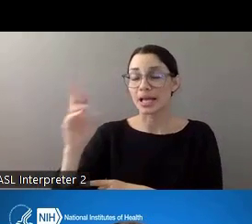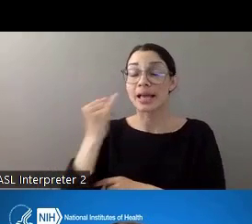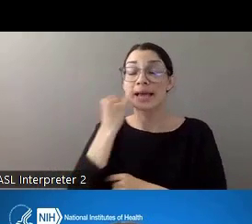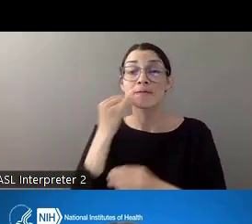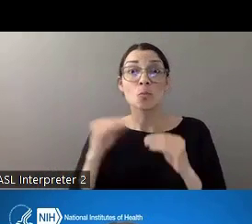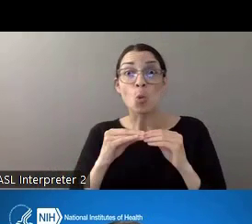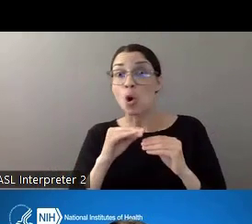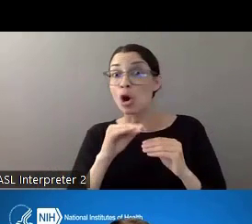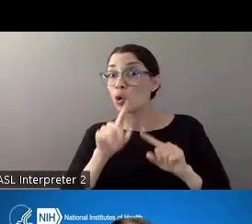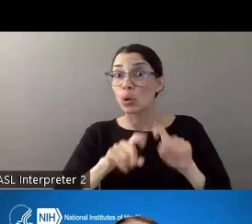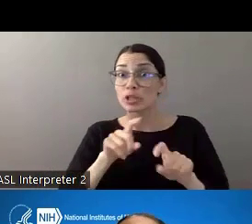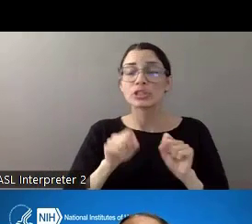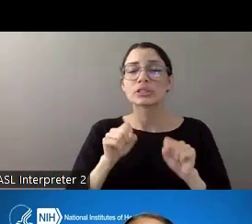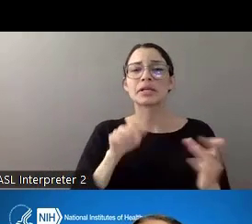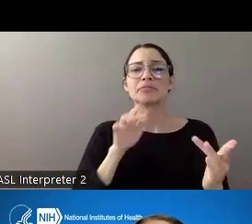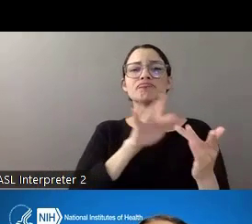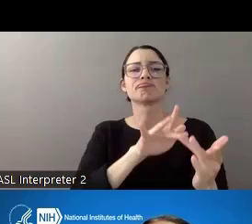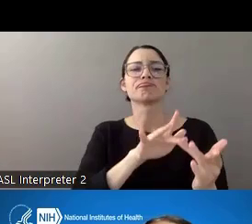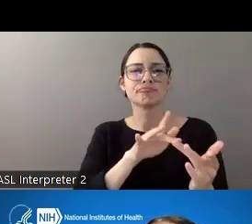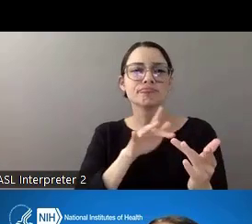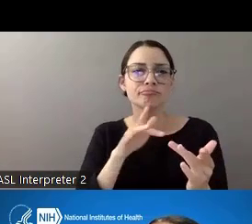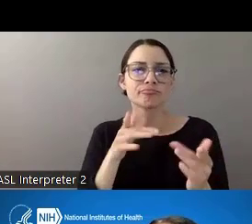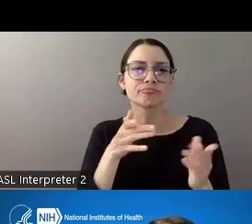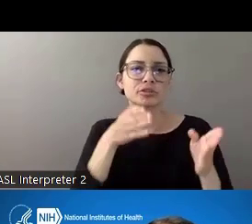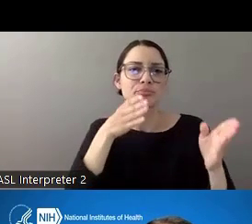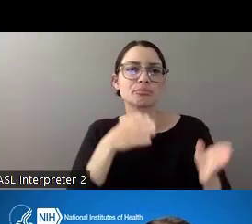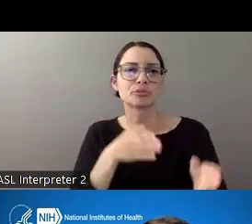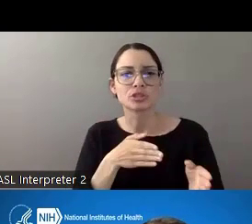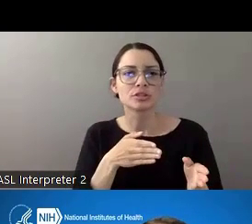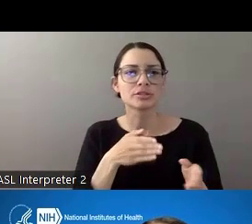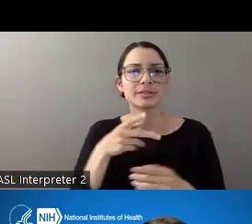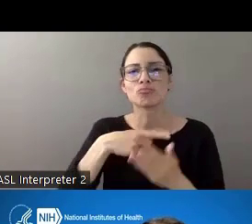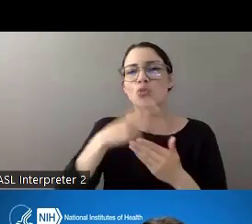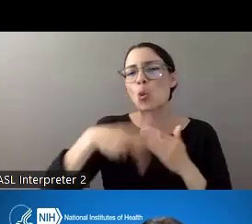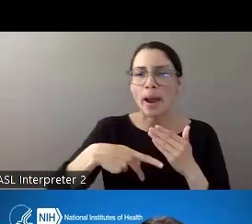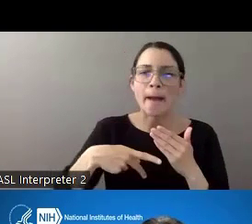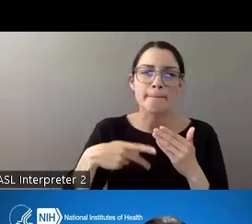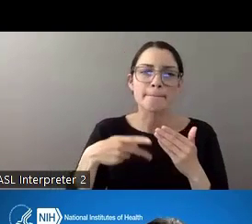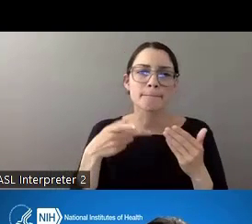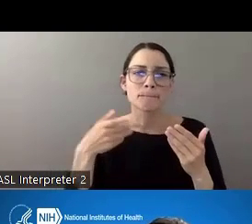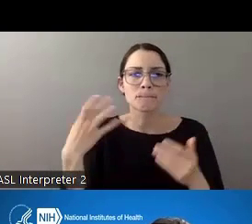both about the plan and about how much you might put in your budget under the DMS line.